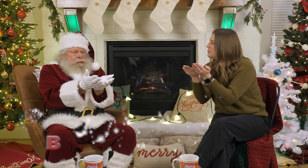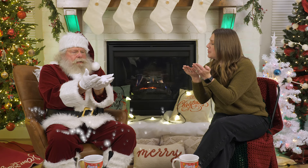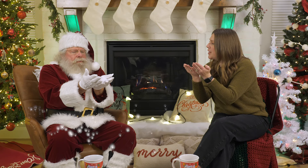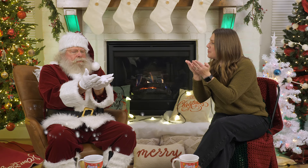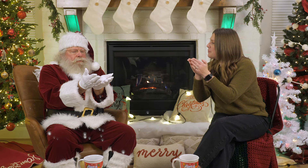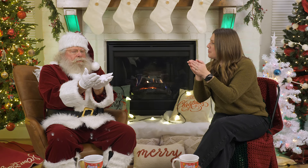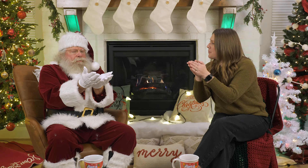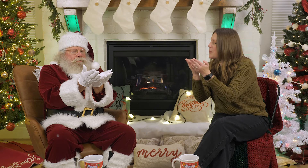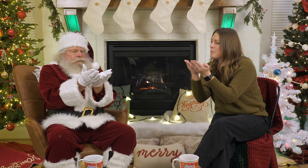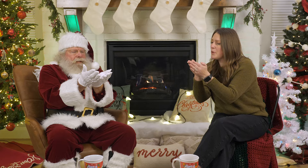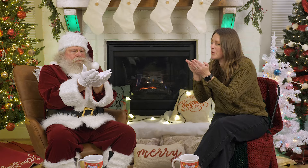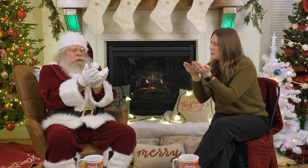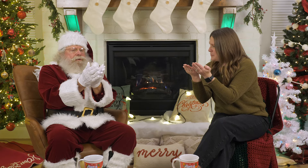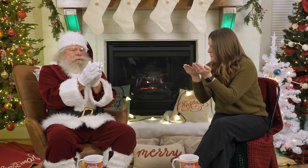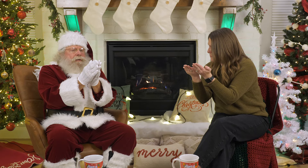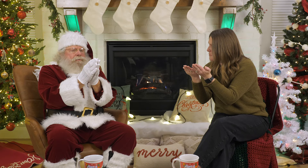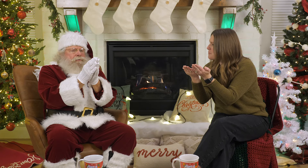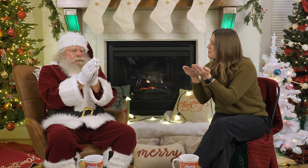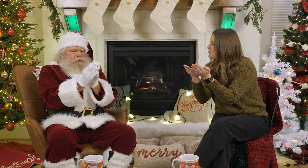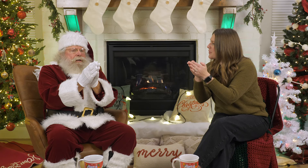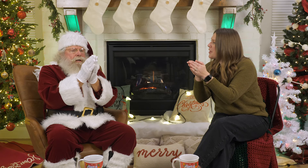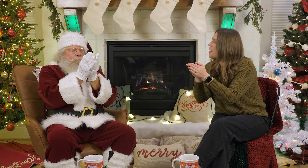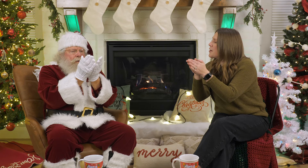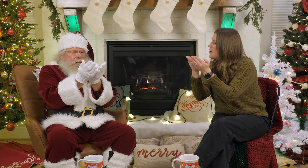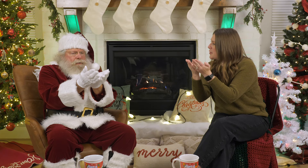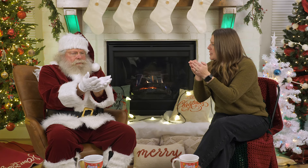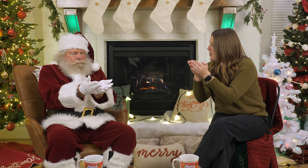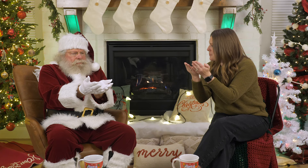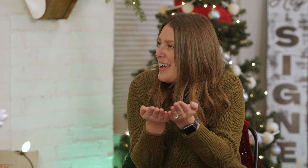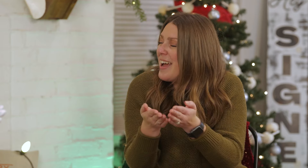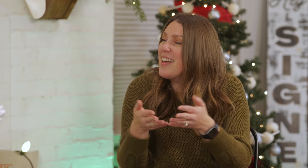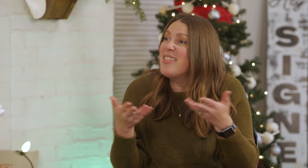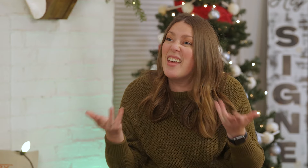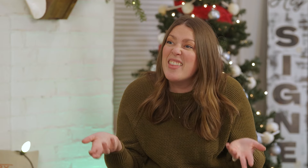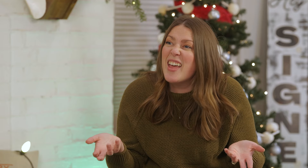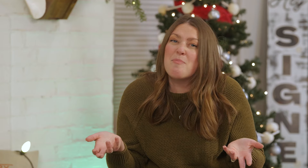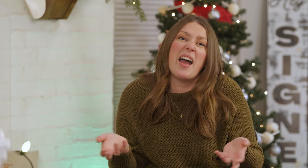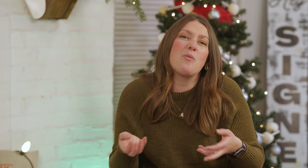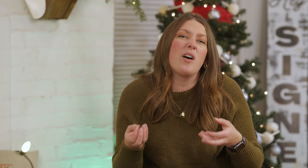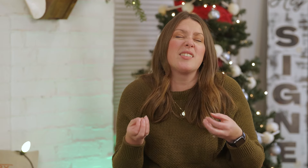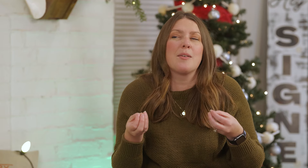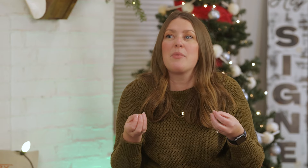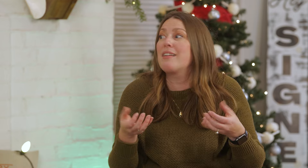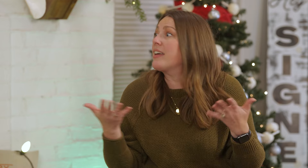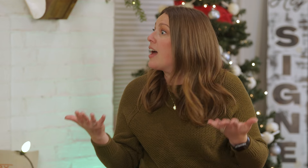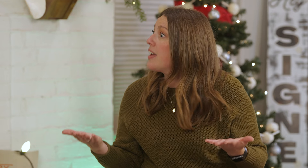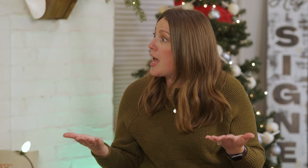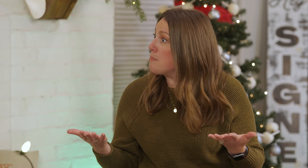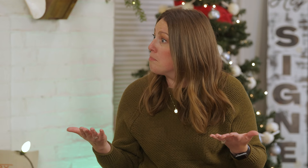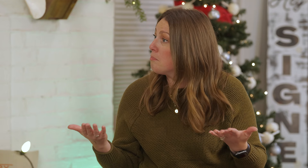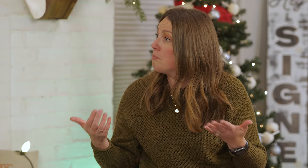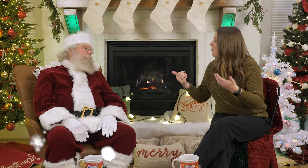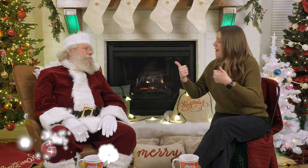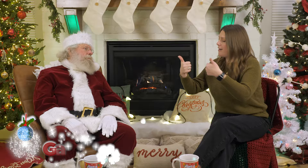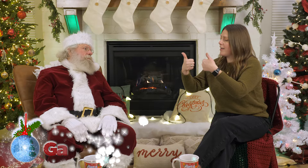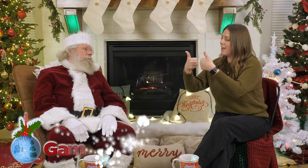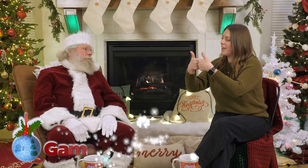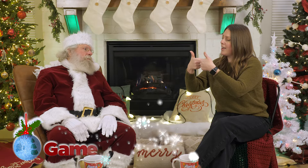Yeah. Yes. Well, it makes sense. A book. Yeah. And then they might want something like a game